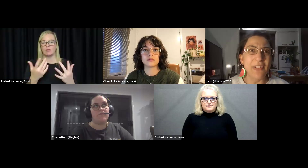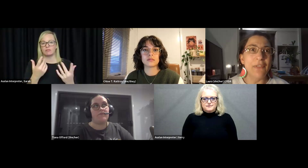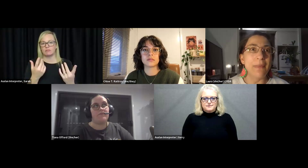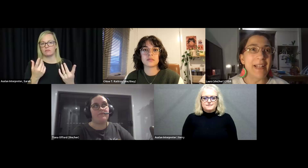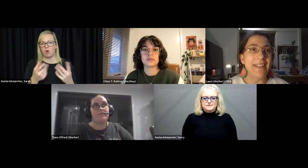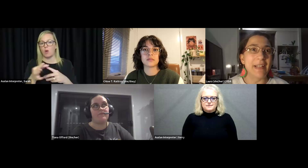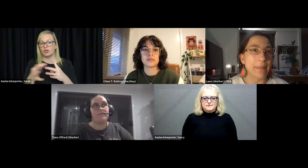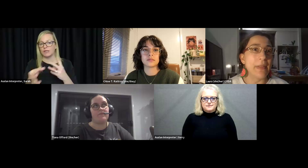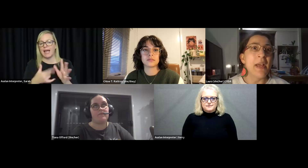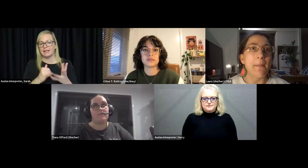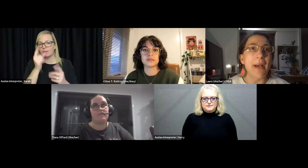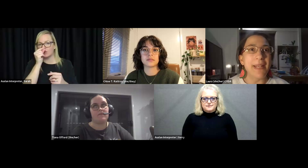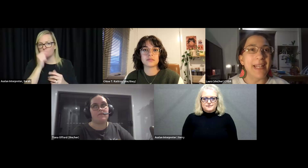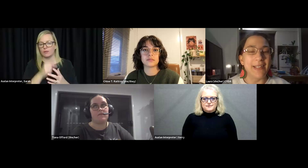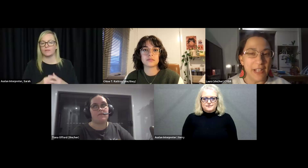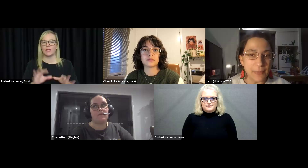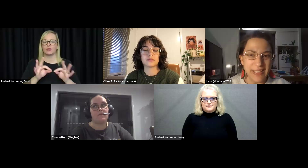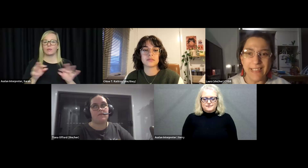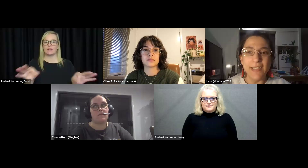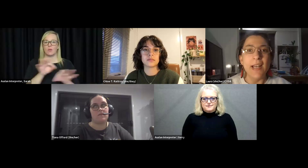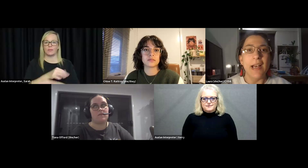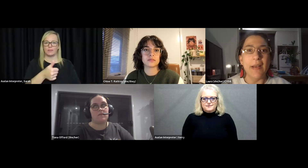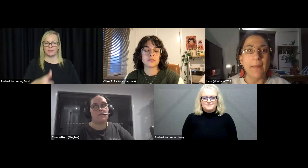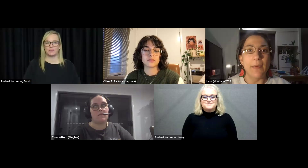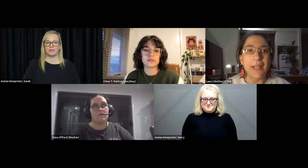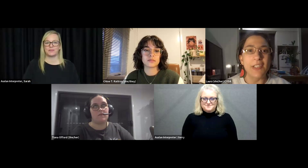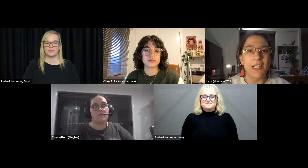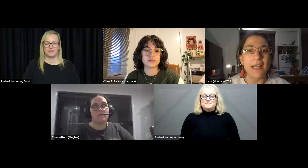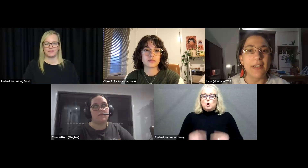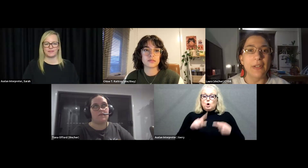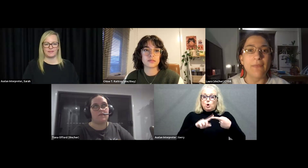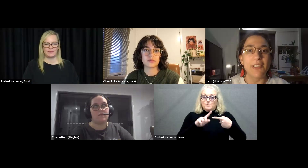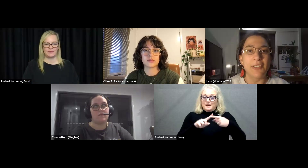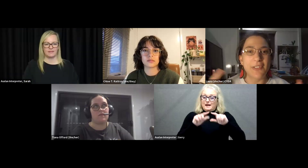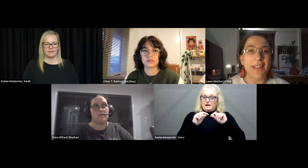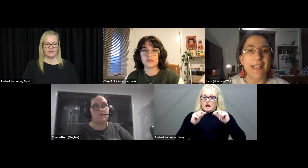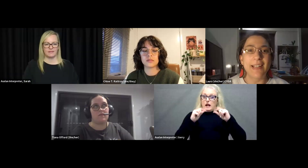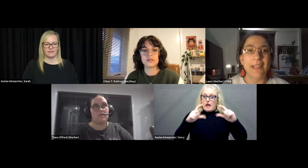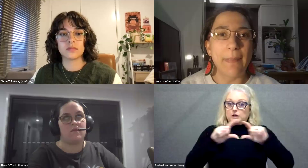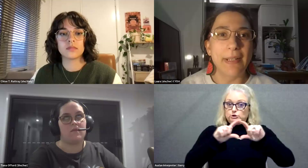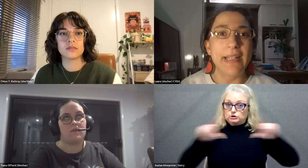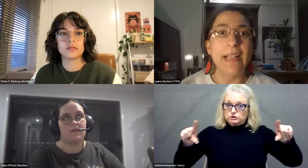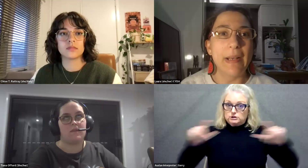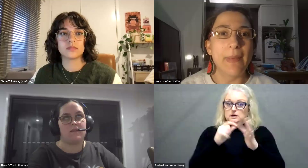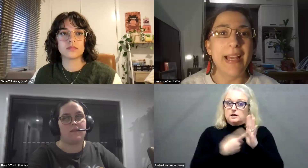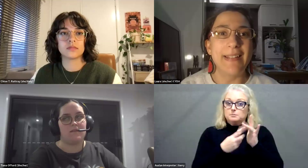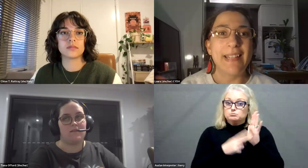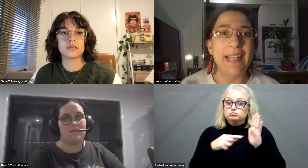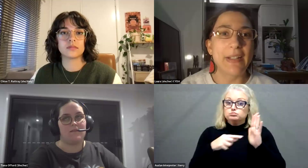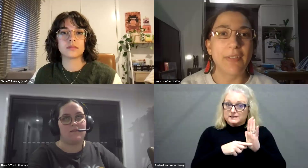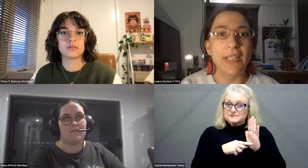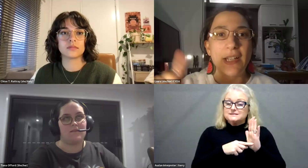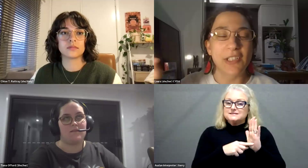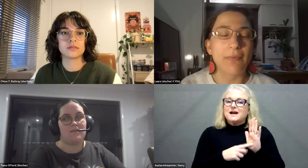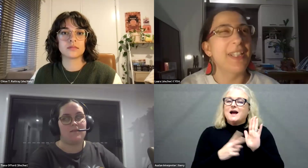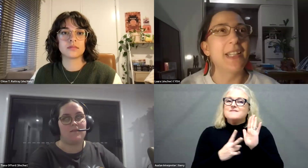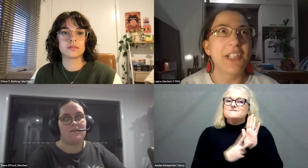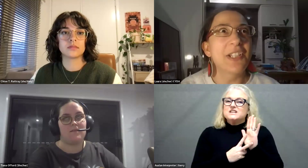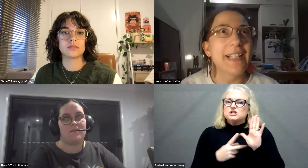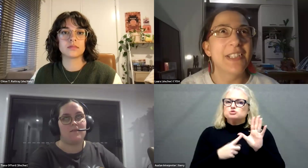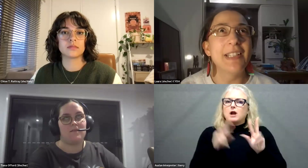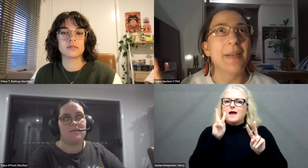Those formats might be large print which Vision Australia library has a really large collection